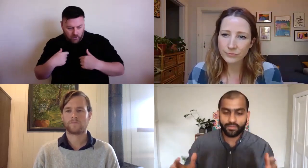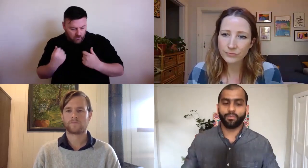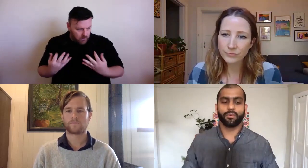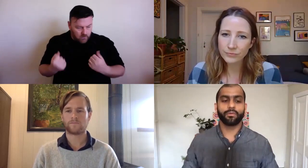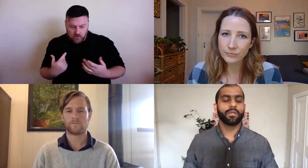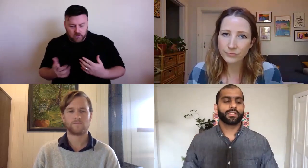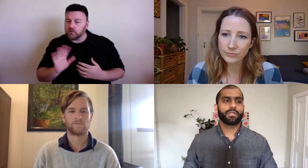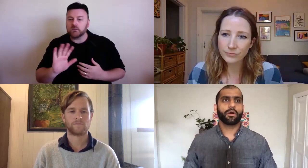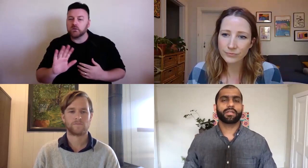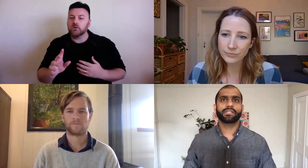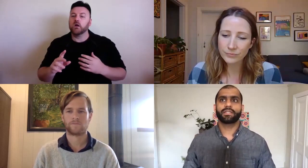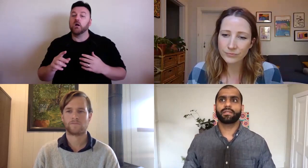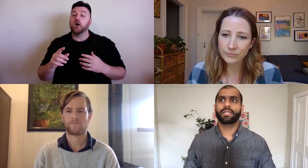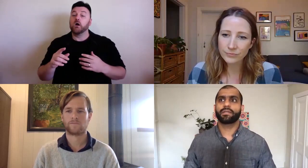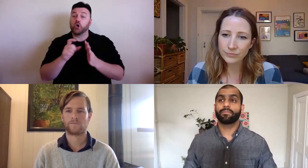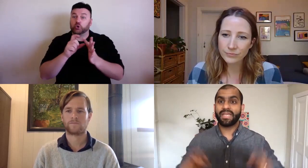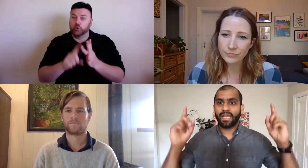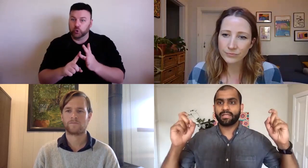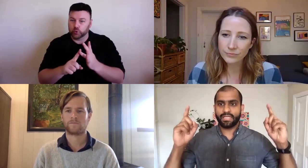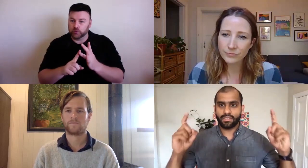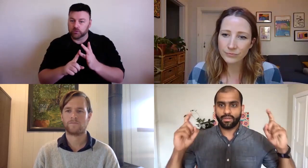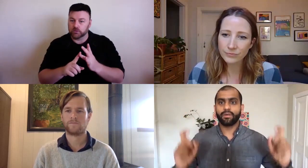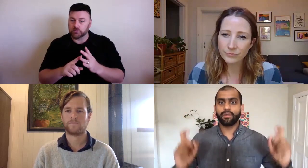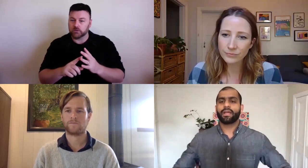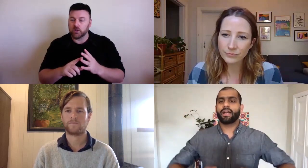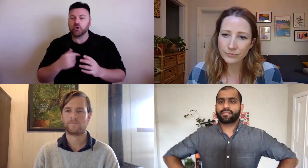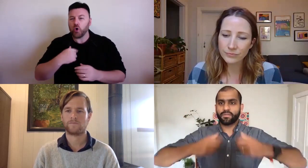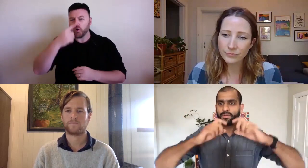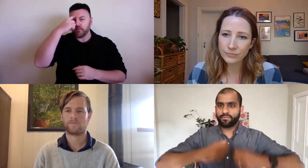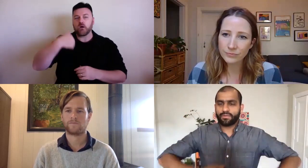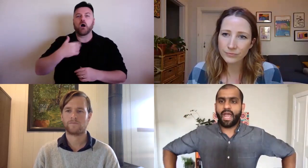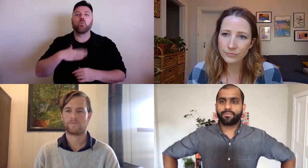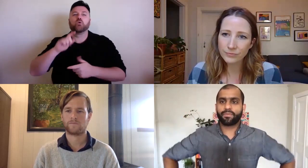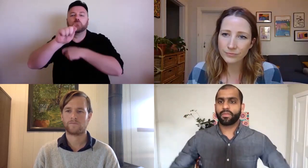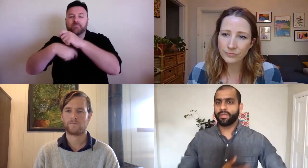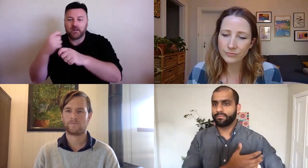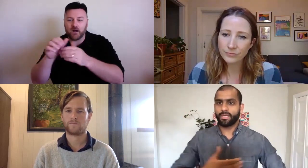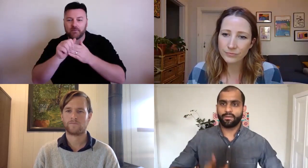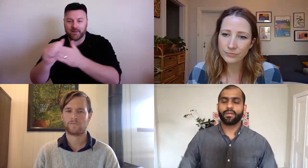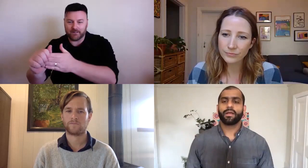you all to not consider being a leader as some sort of cape with a